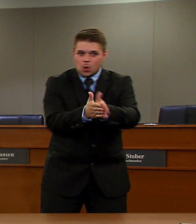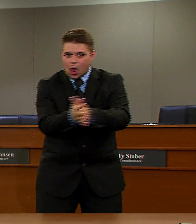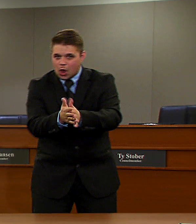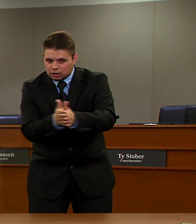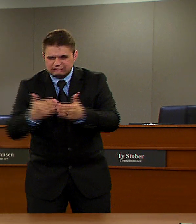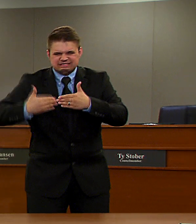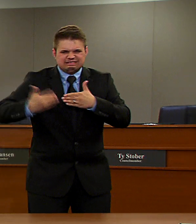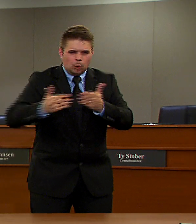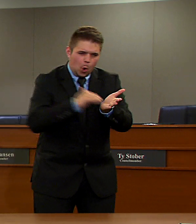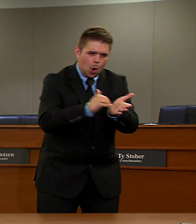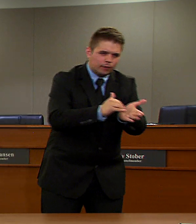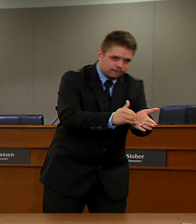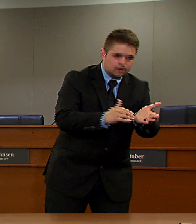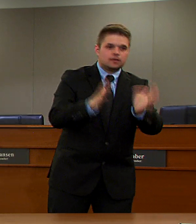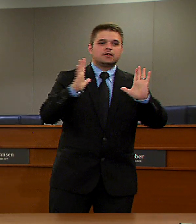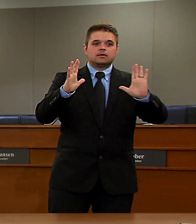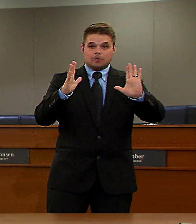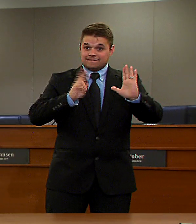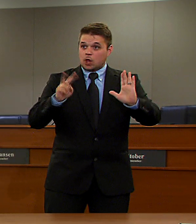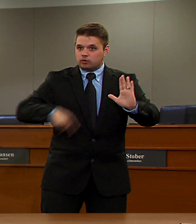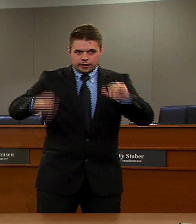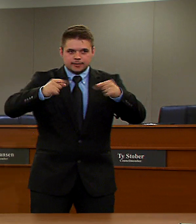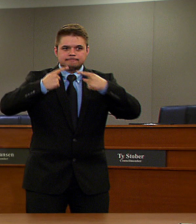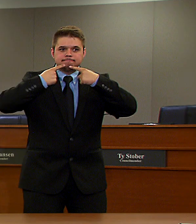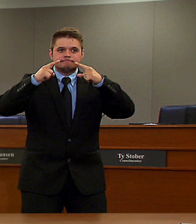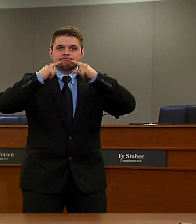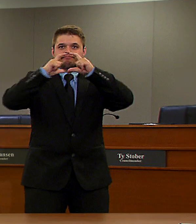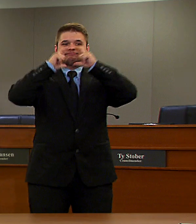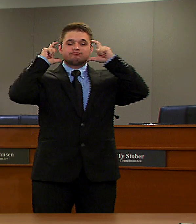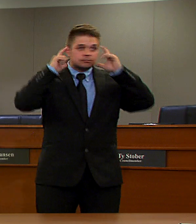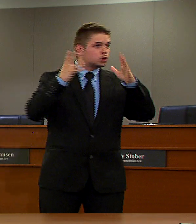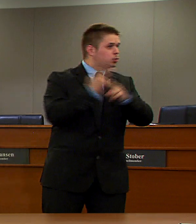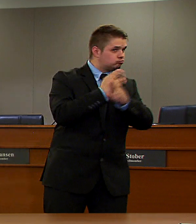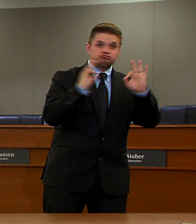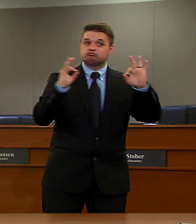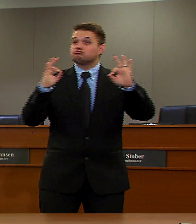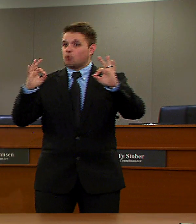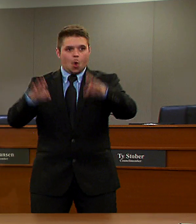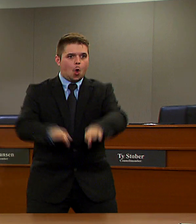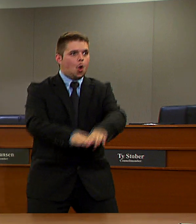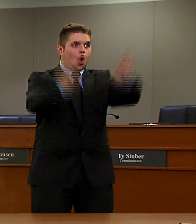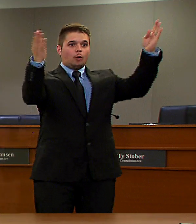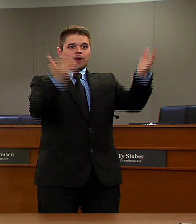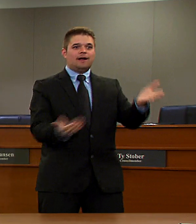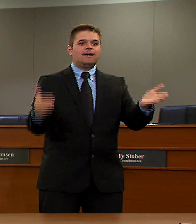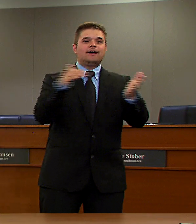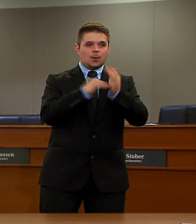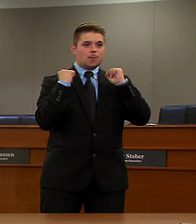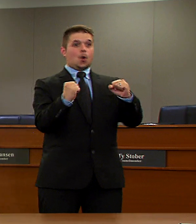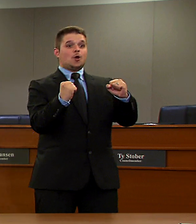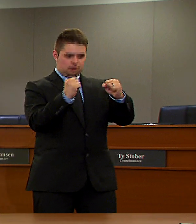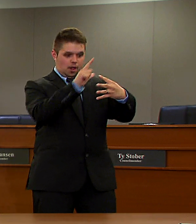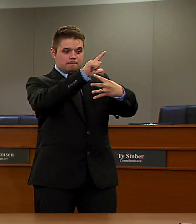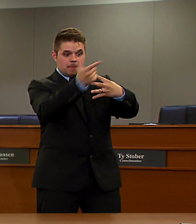Vancouver can reopen in accordance to all of those phases and timelines outlined in the Governor's plan.